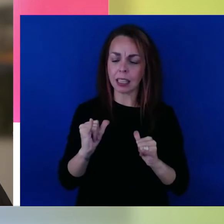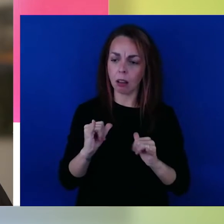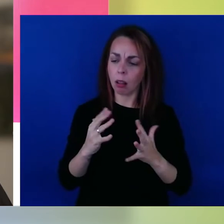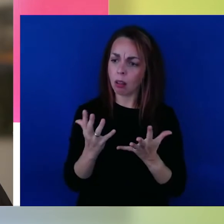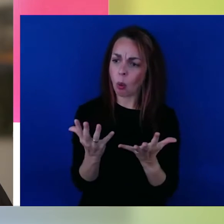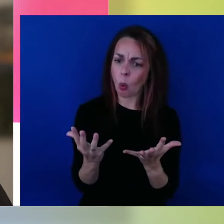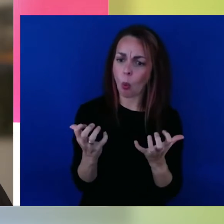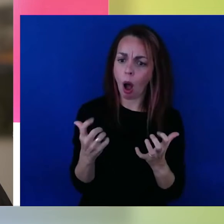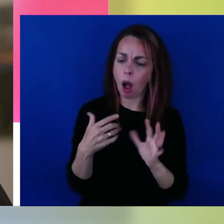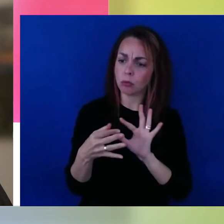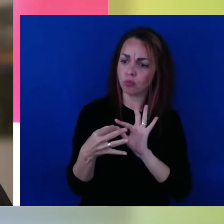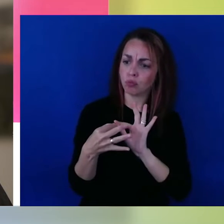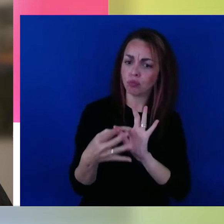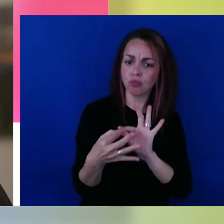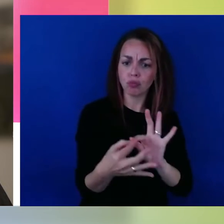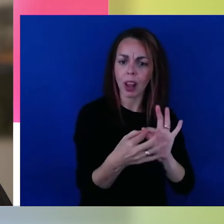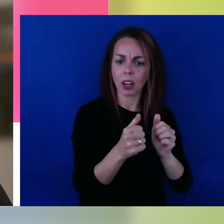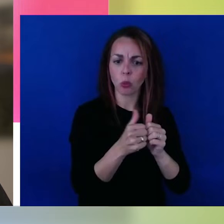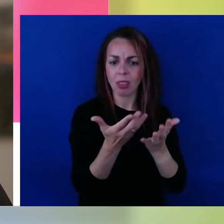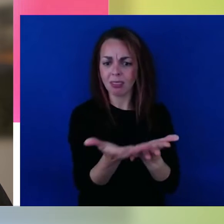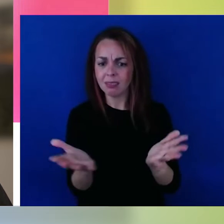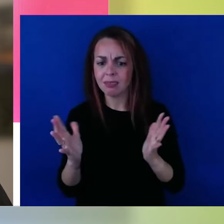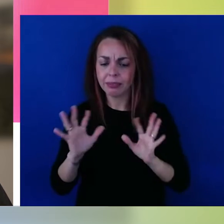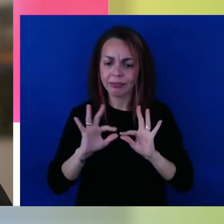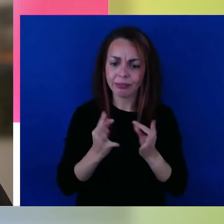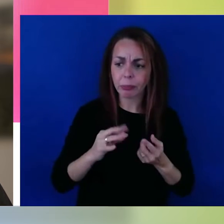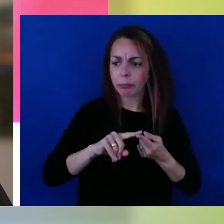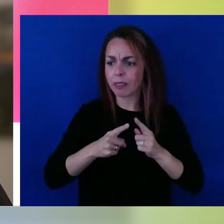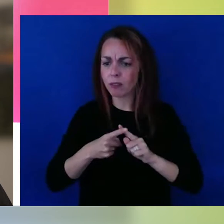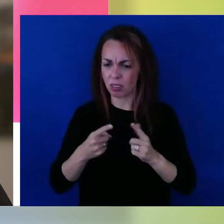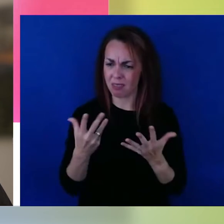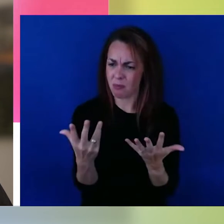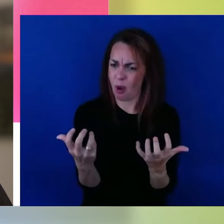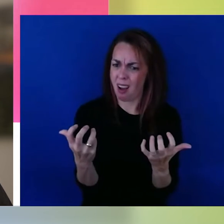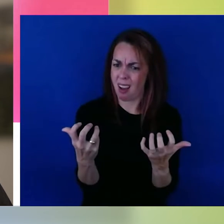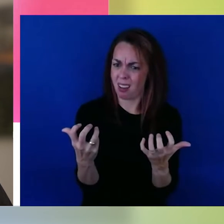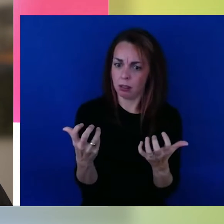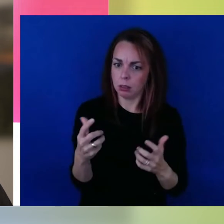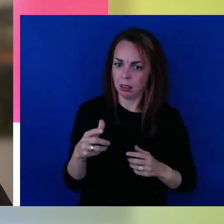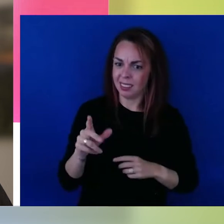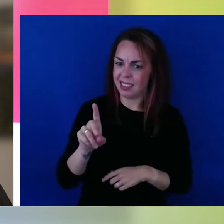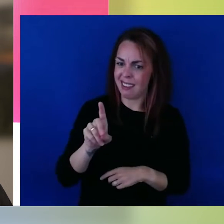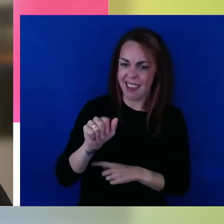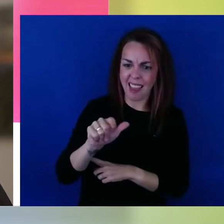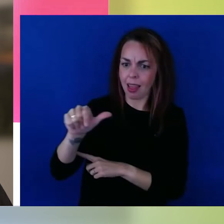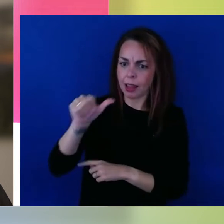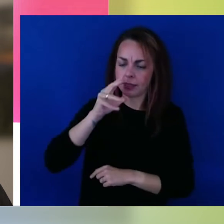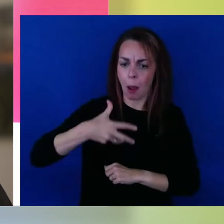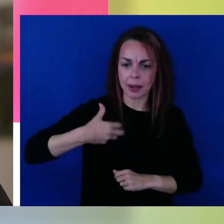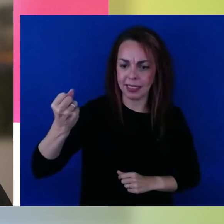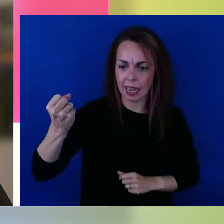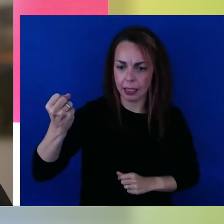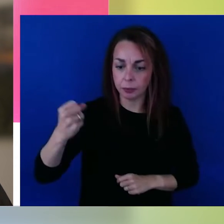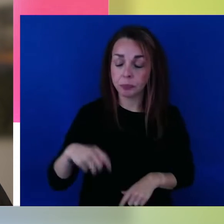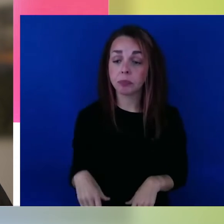to intimately connect with the people they love. In the months after I was diagnosed,